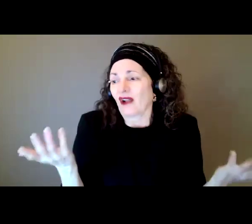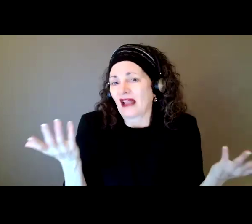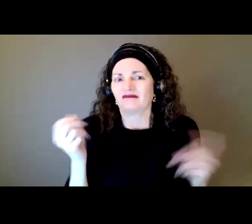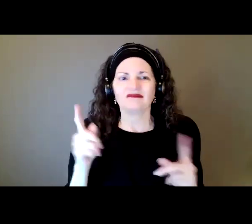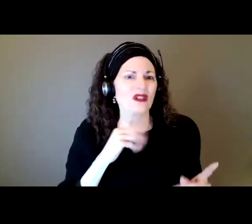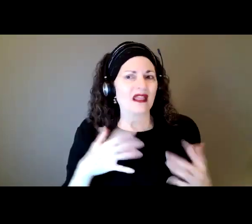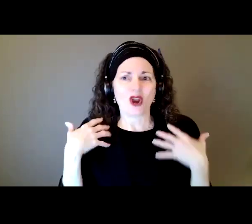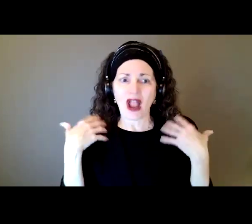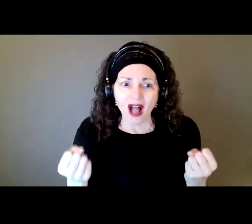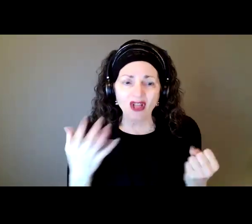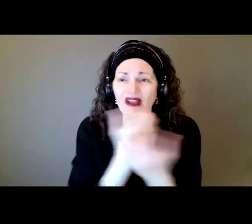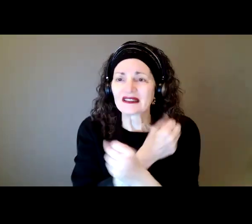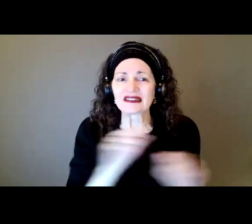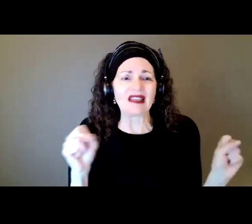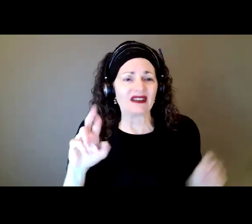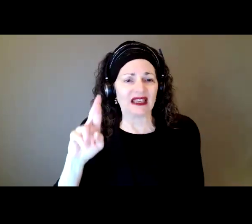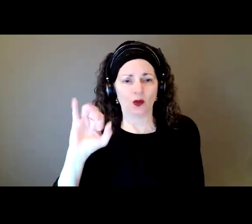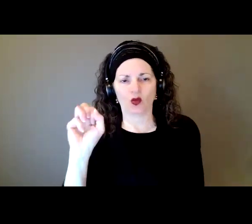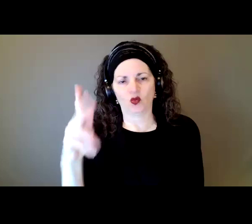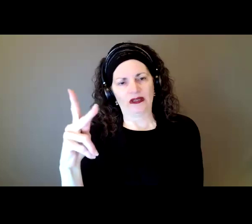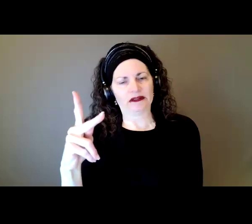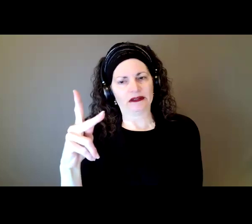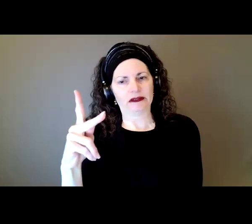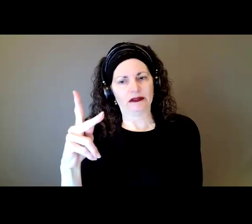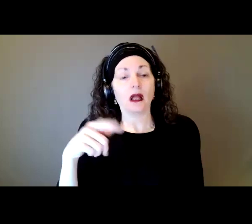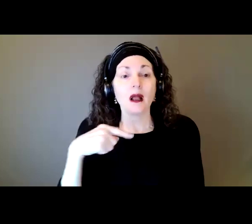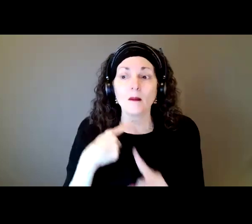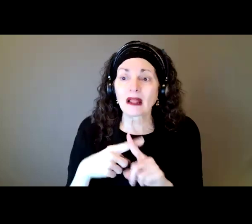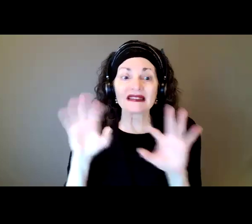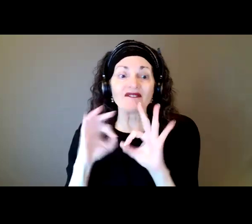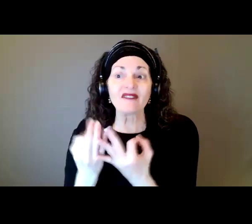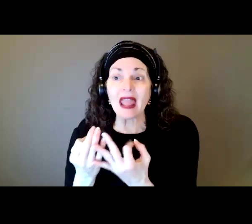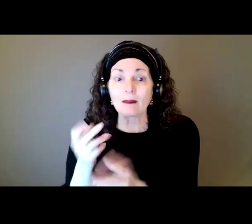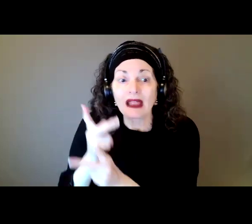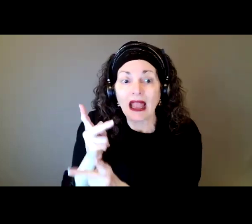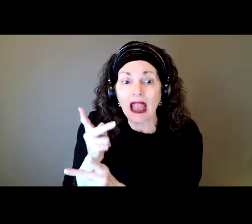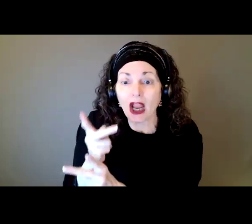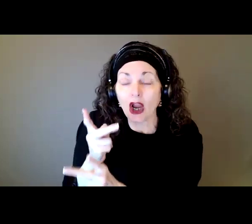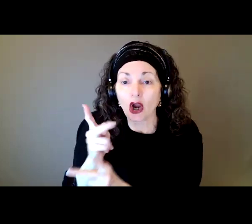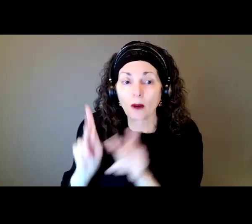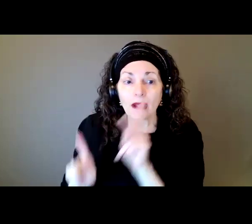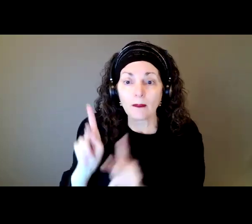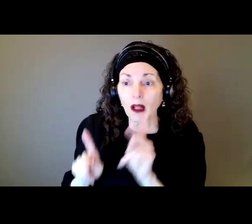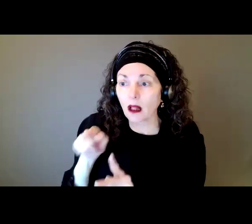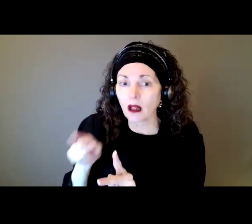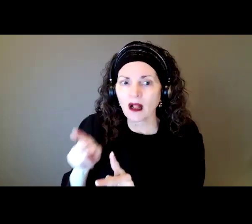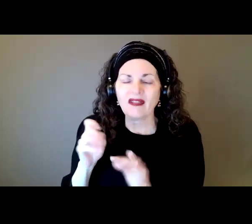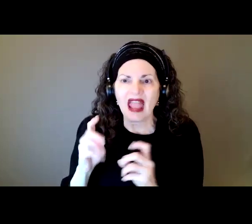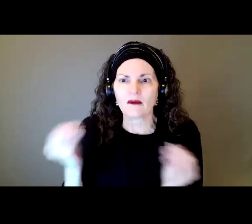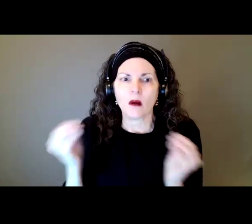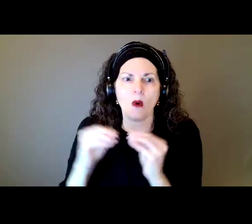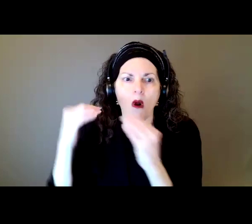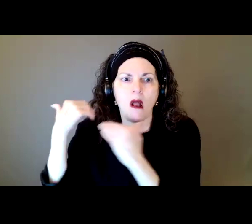It also impacts family caregivers, who often must take on additional and ever more complex caregiving responsibilities,